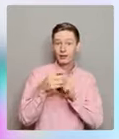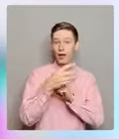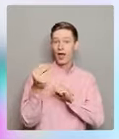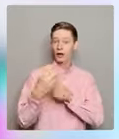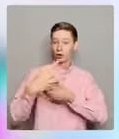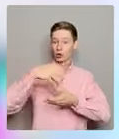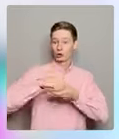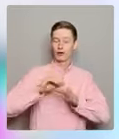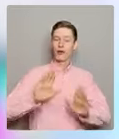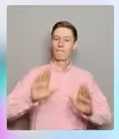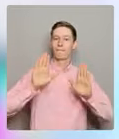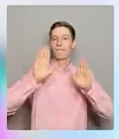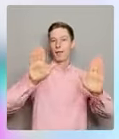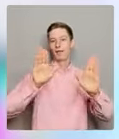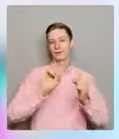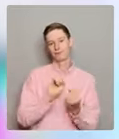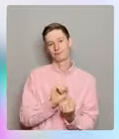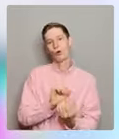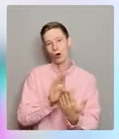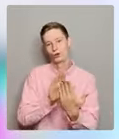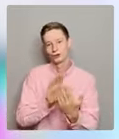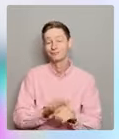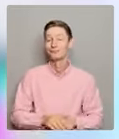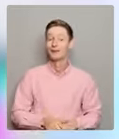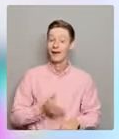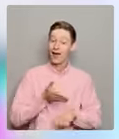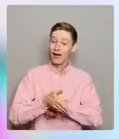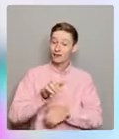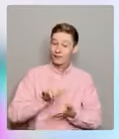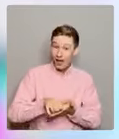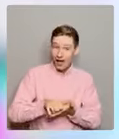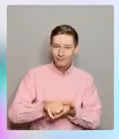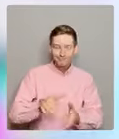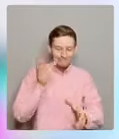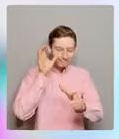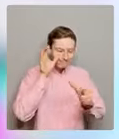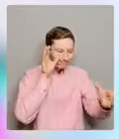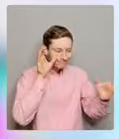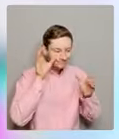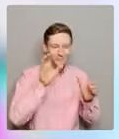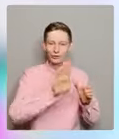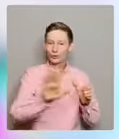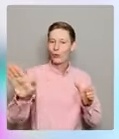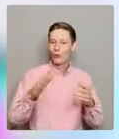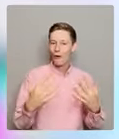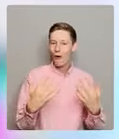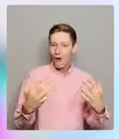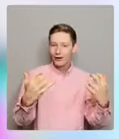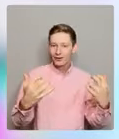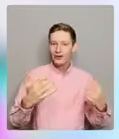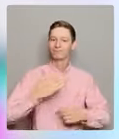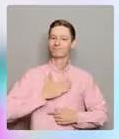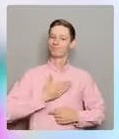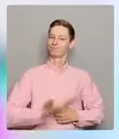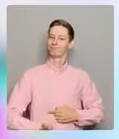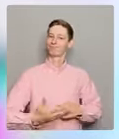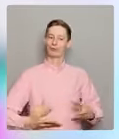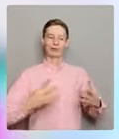into those types of use cases. You know, beyond that, listen to your audience. You know, and be open to feedback and learning.